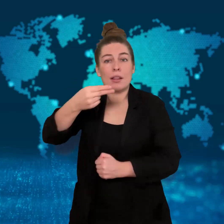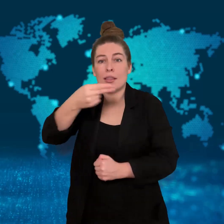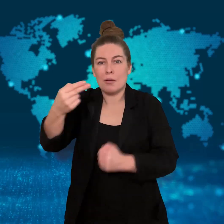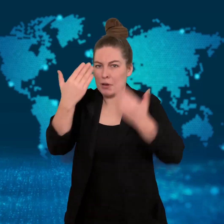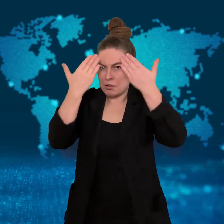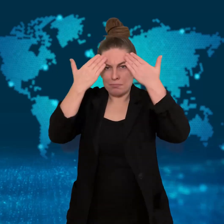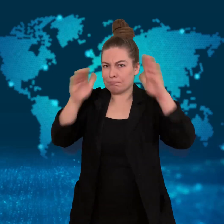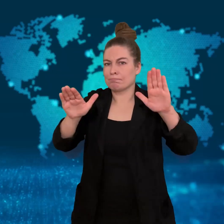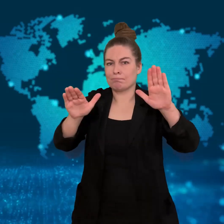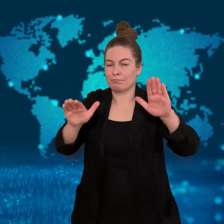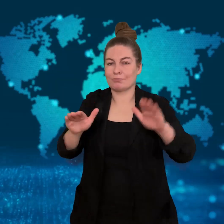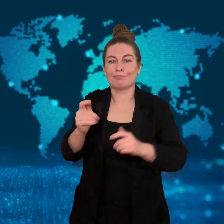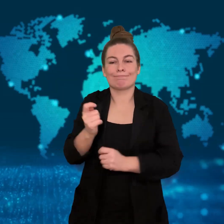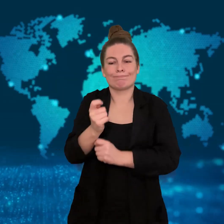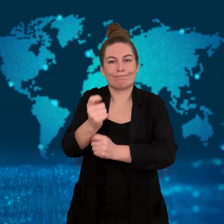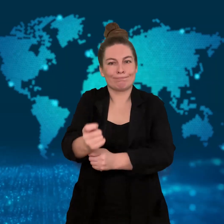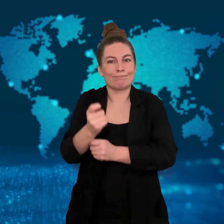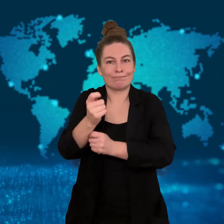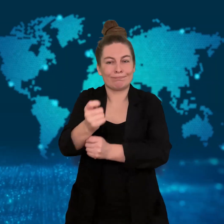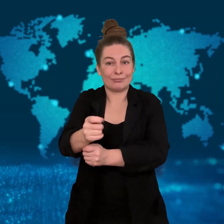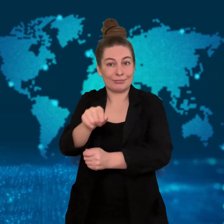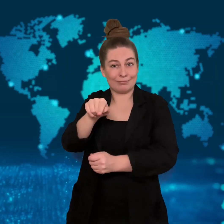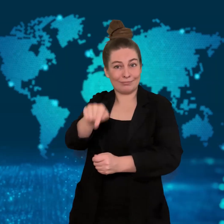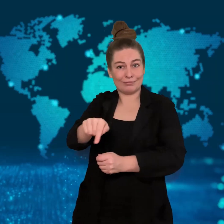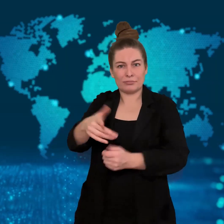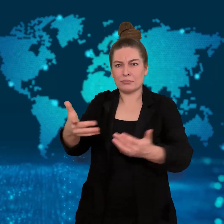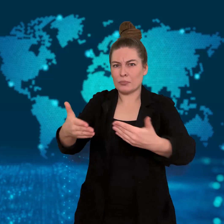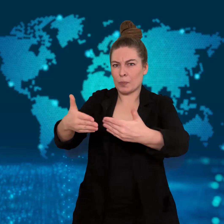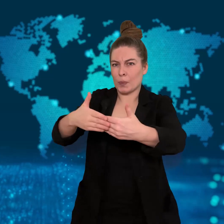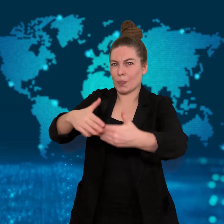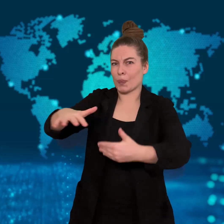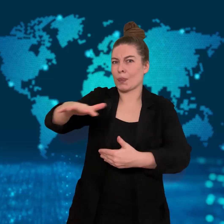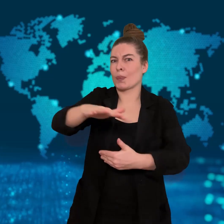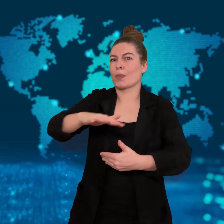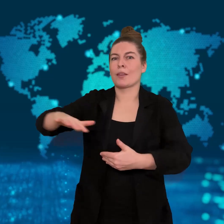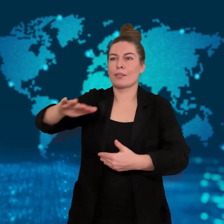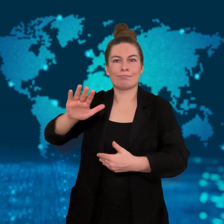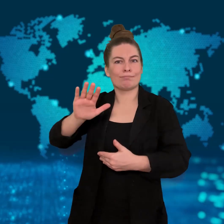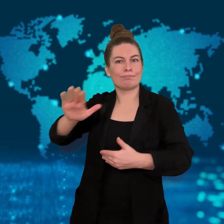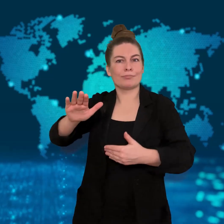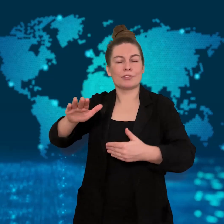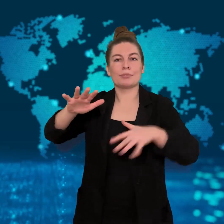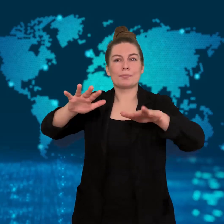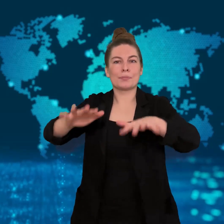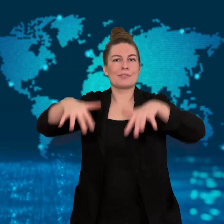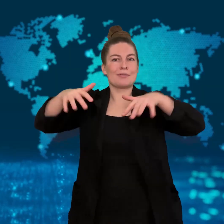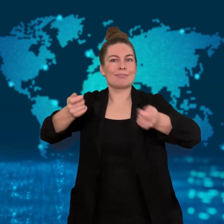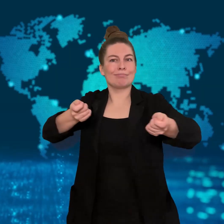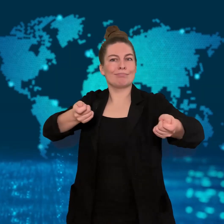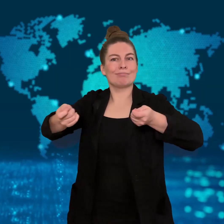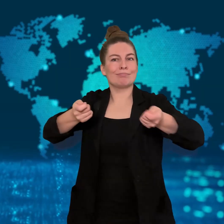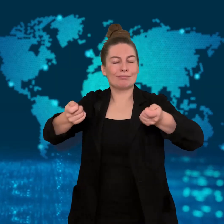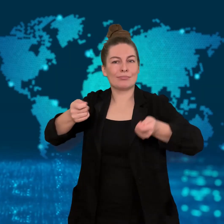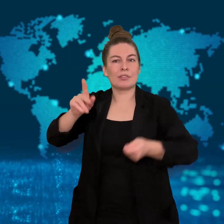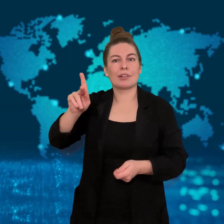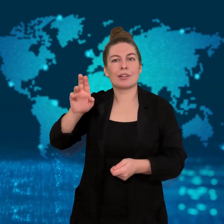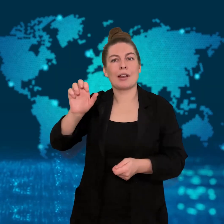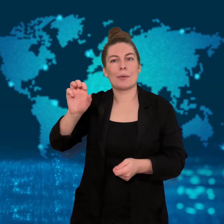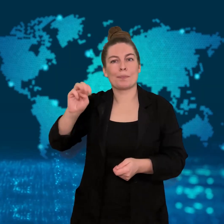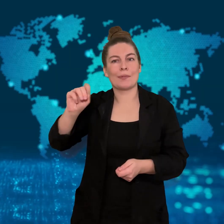the unknown soldier in the center of Moscow.